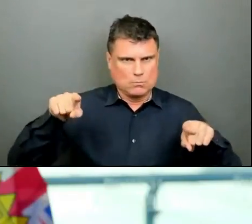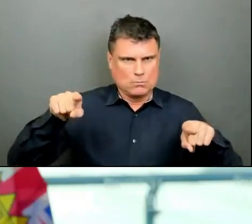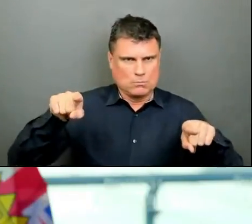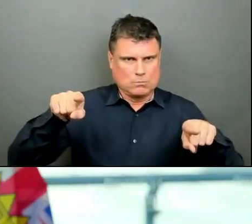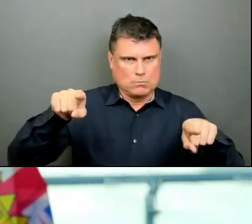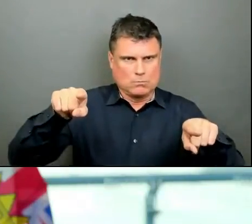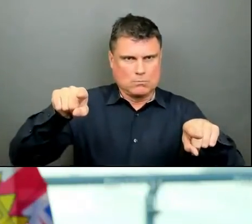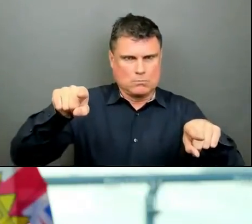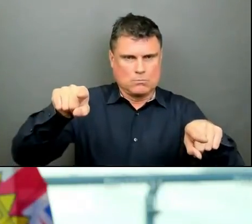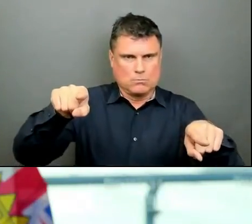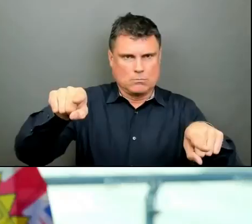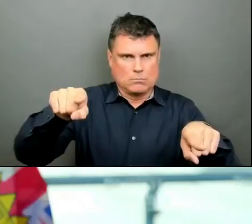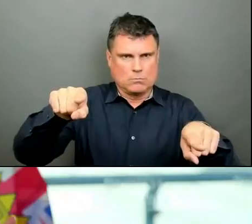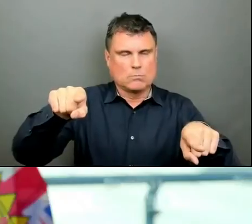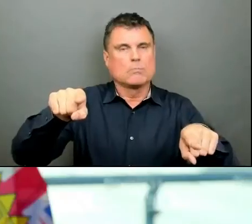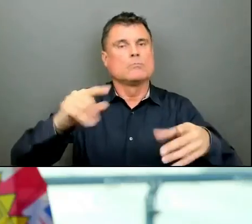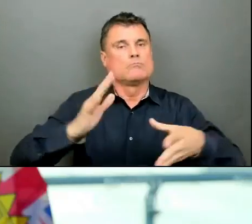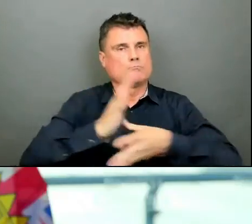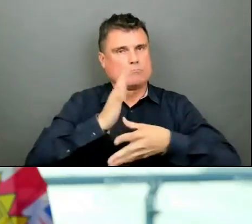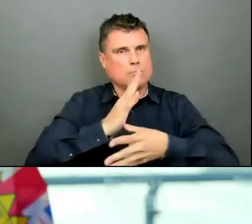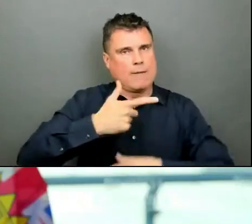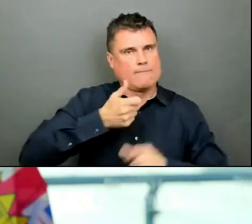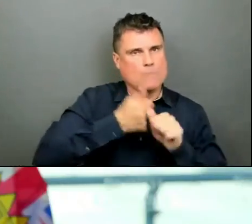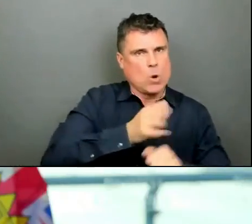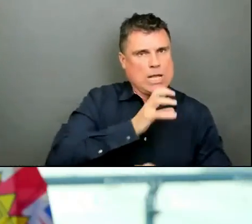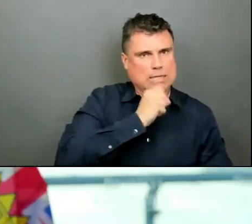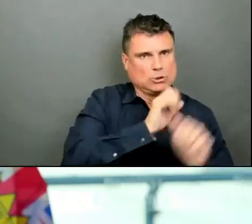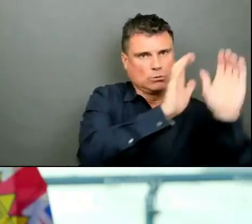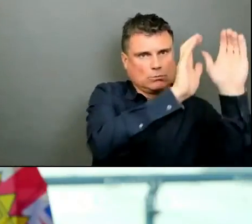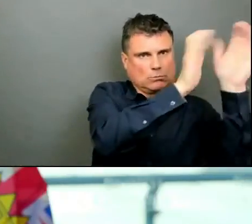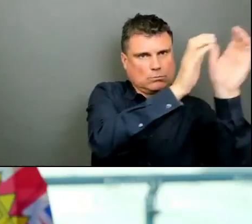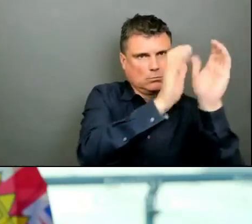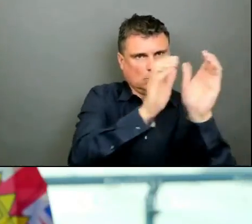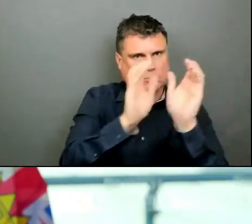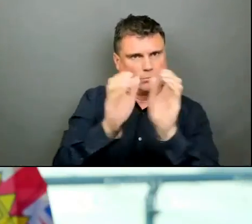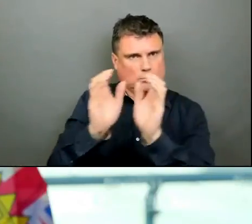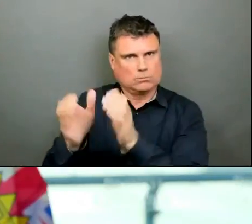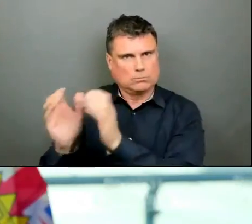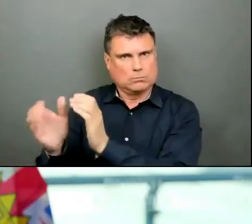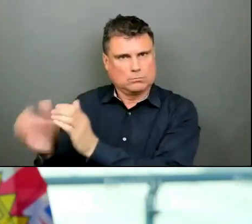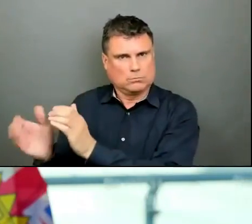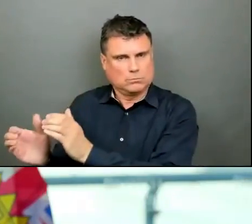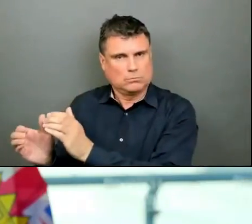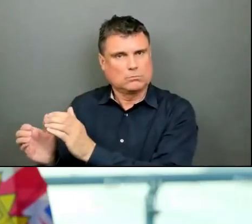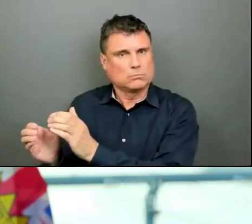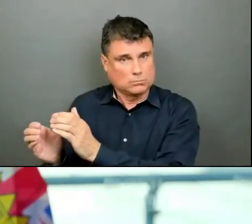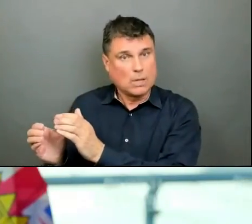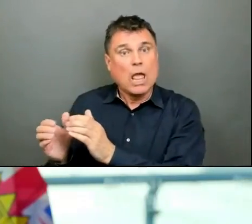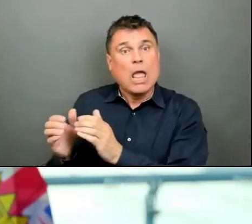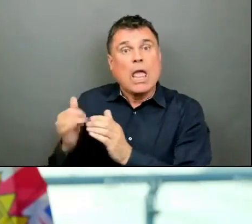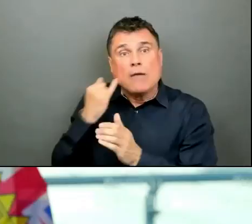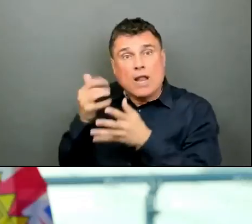which is main focus on our age based approach, when we had extra vaccine that we could no longer put